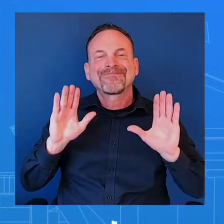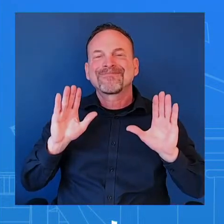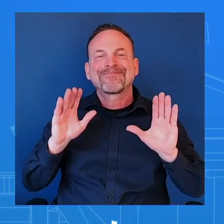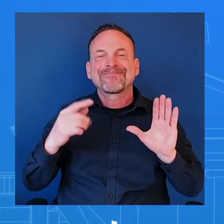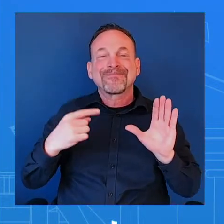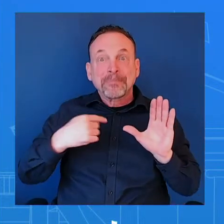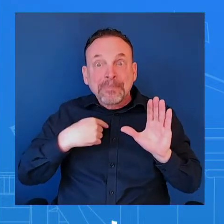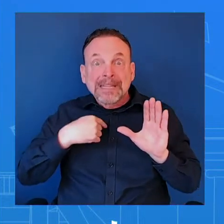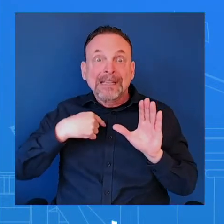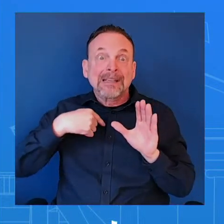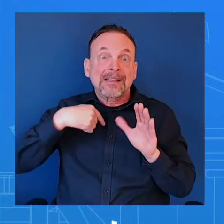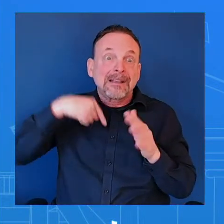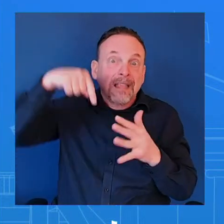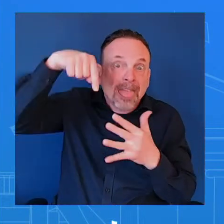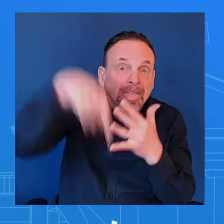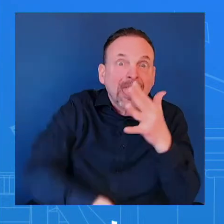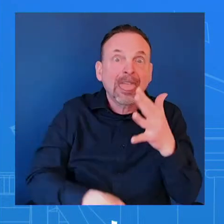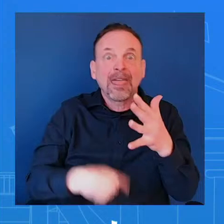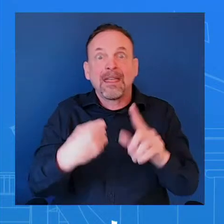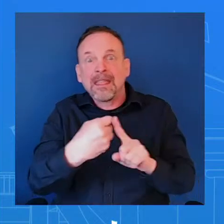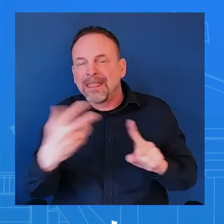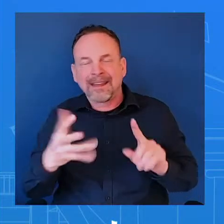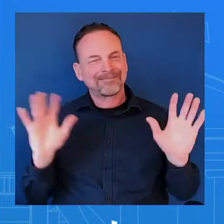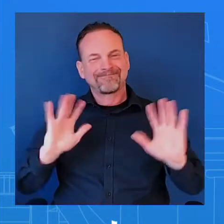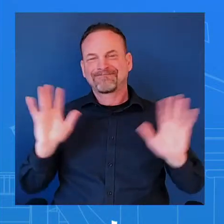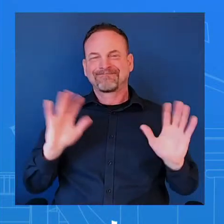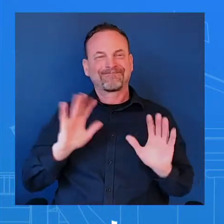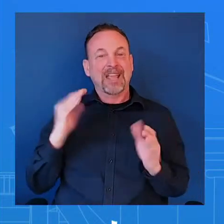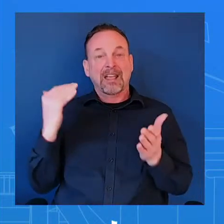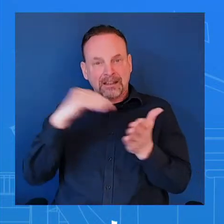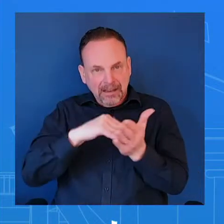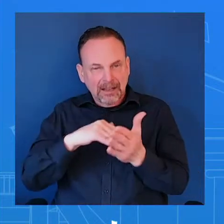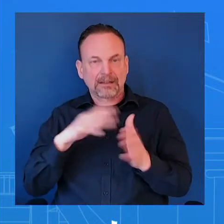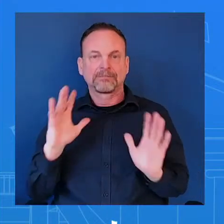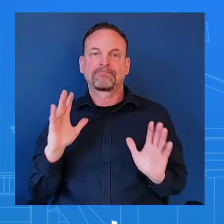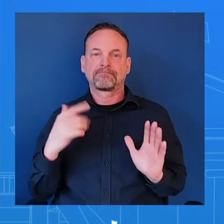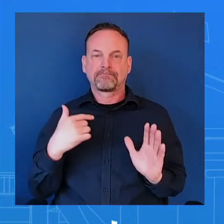we want to see something that leads to accountability, we want to see it be swift,